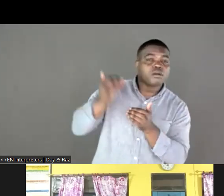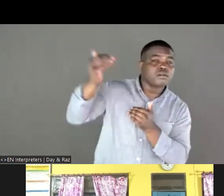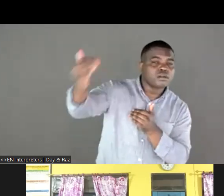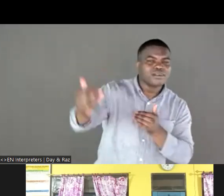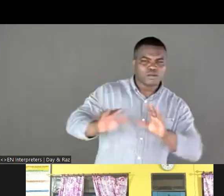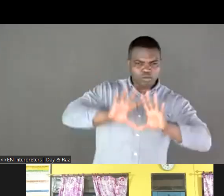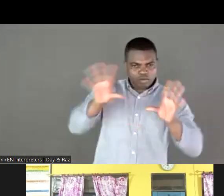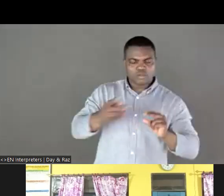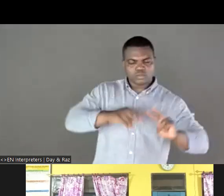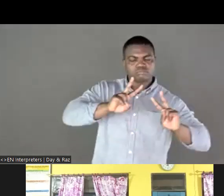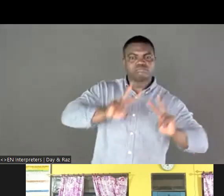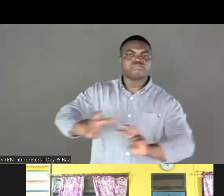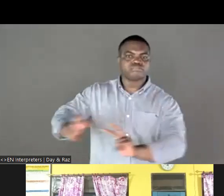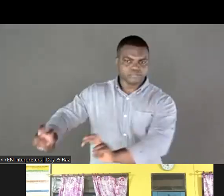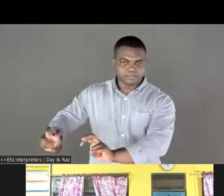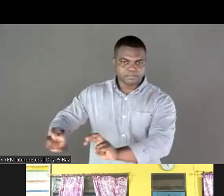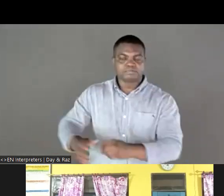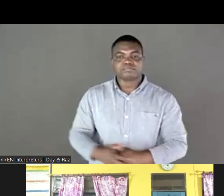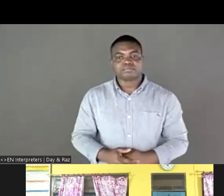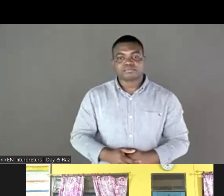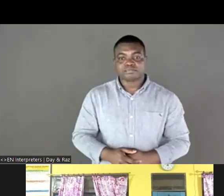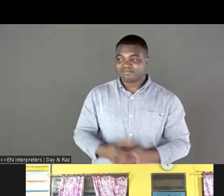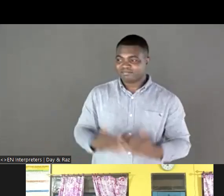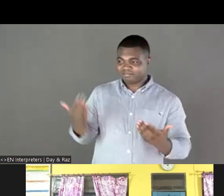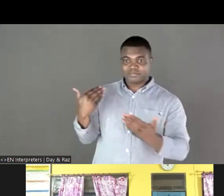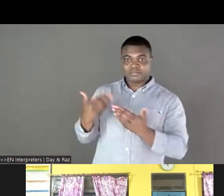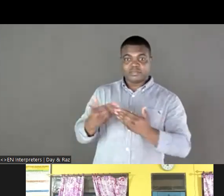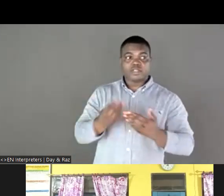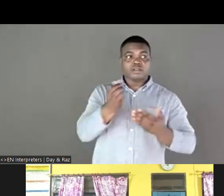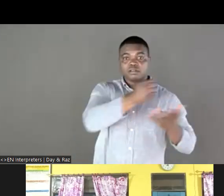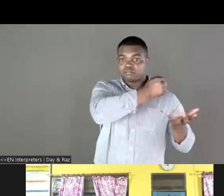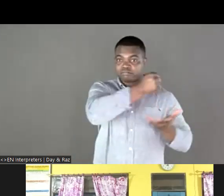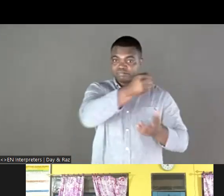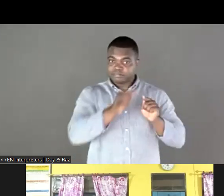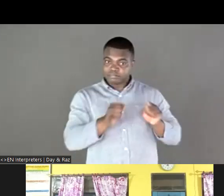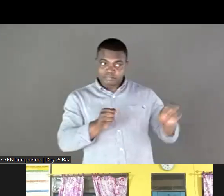Being the floods in Pakistan, the war in Ukraine, and then the refugee refugee and displacement